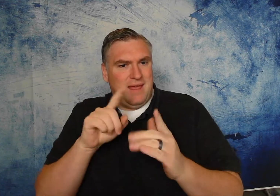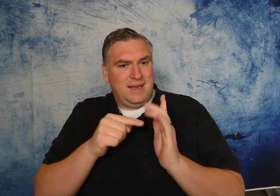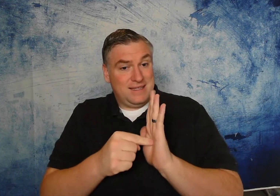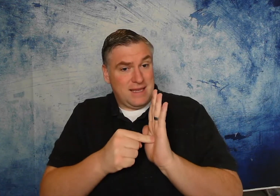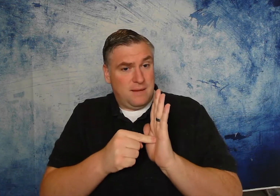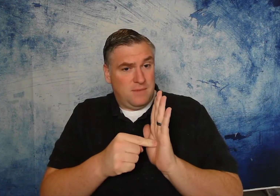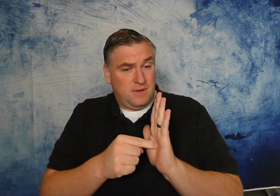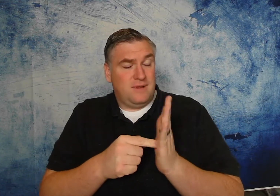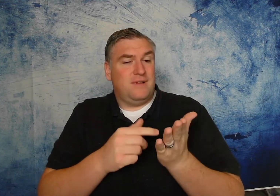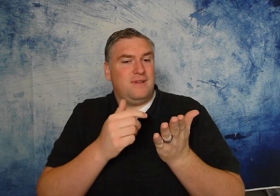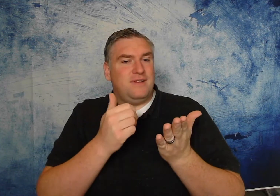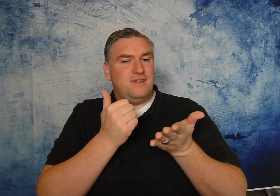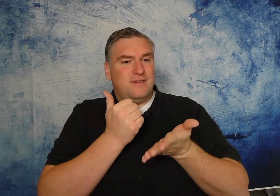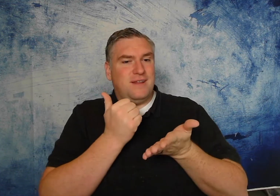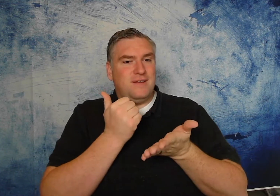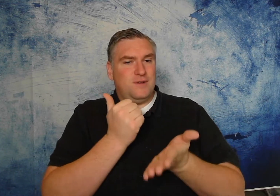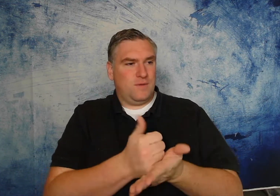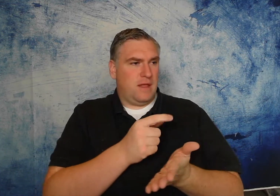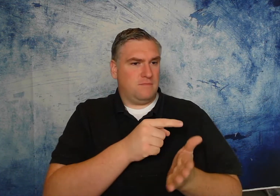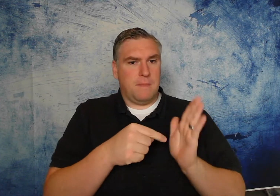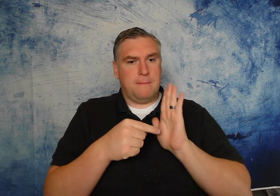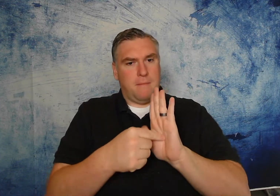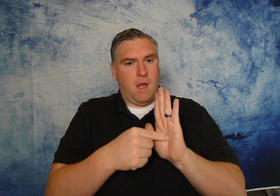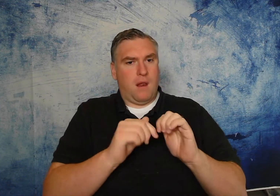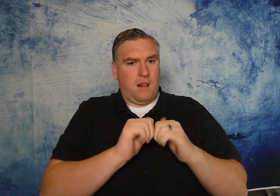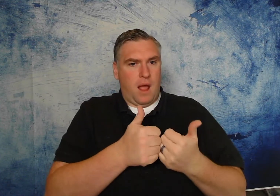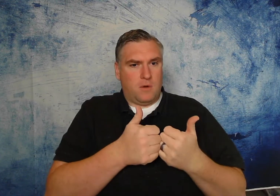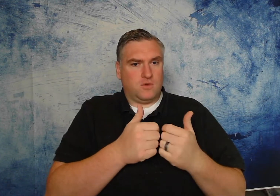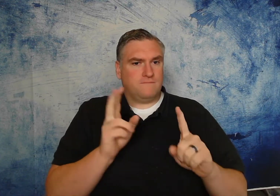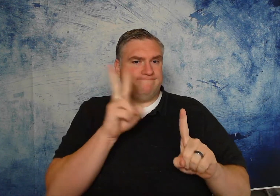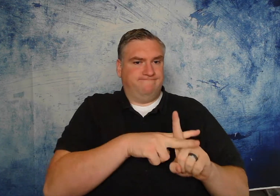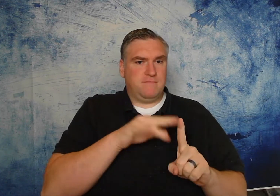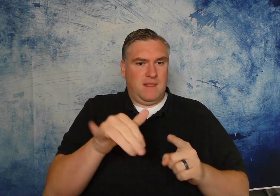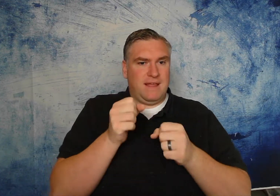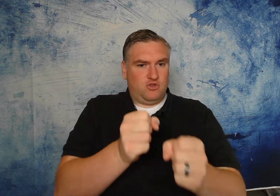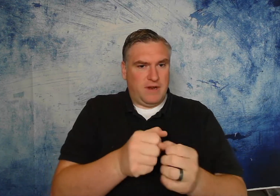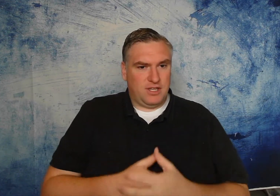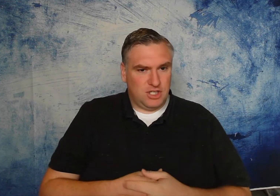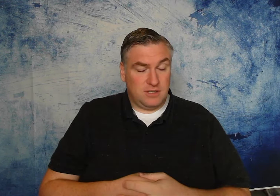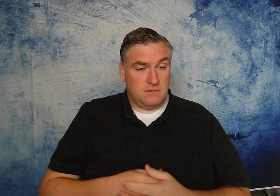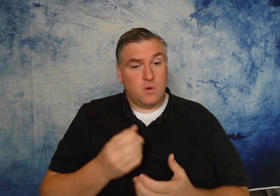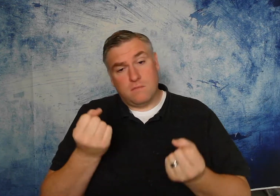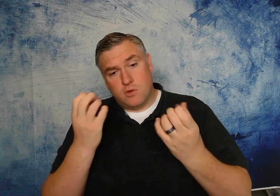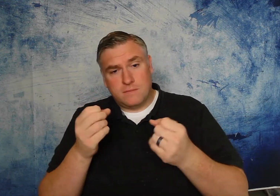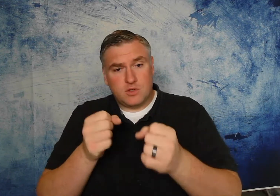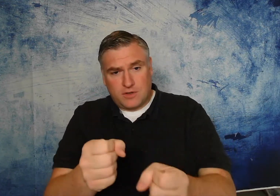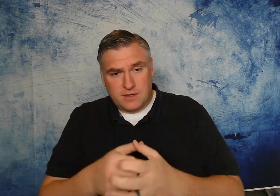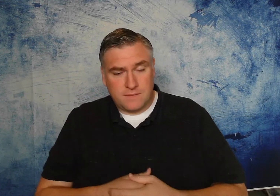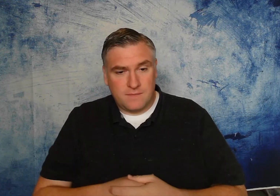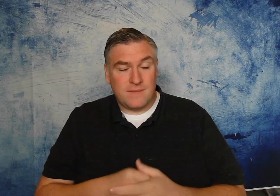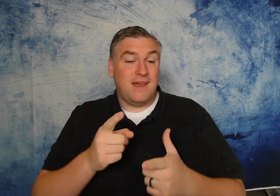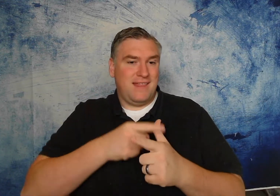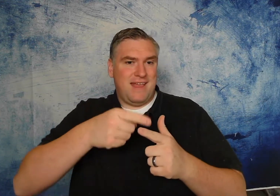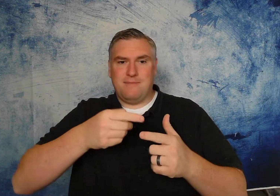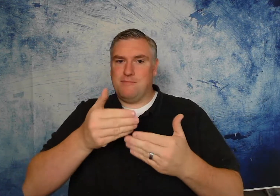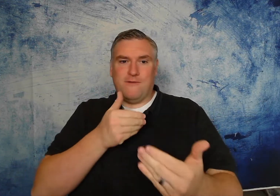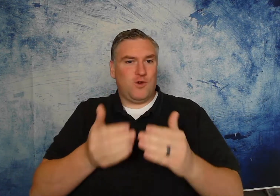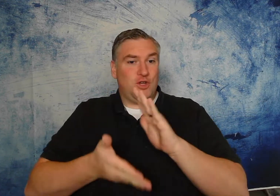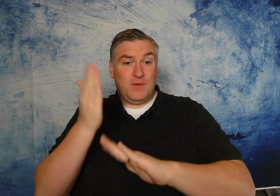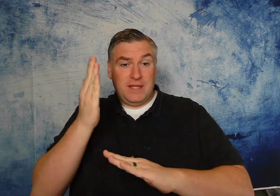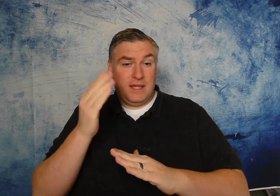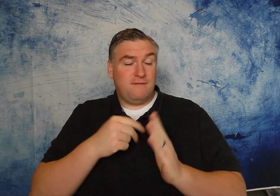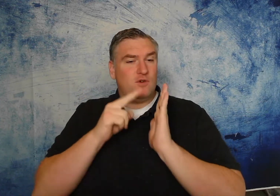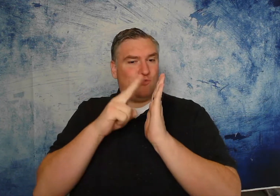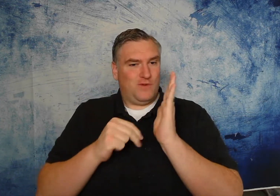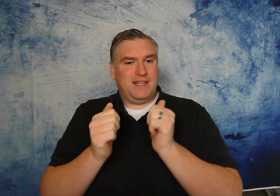student-led example to help model how to apply those strategies or multiple strategies and then